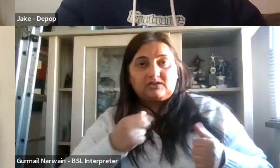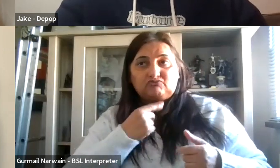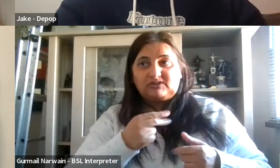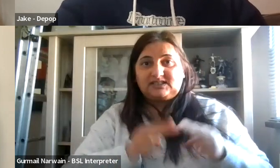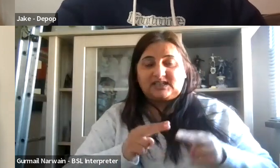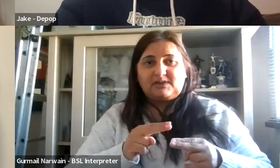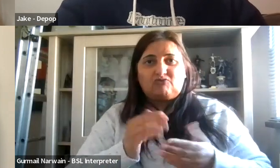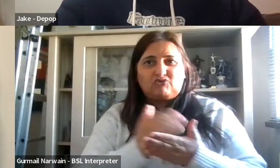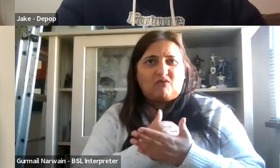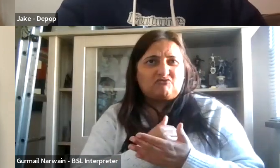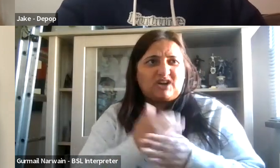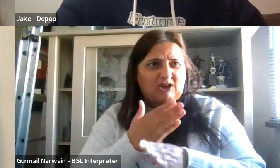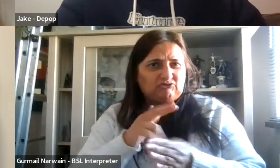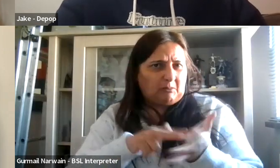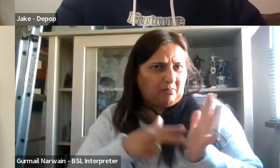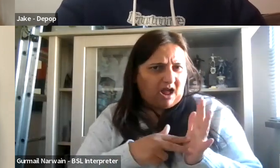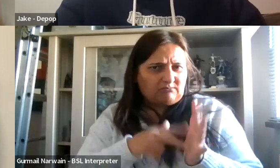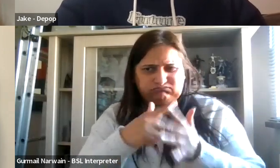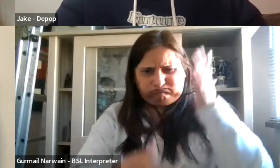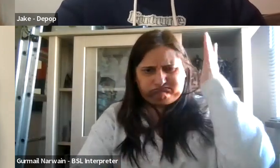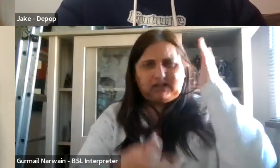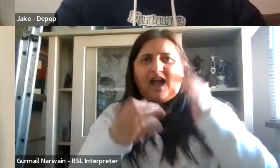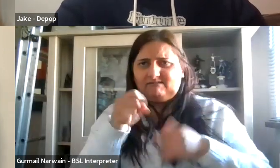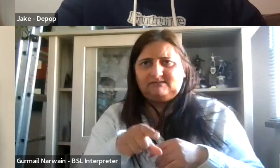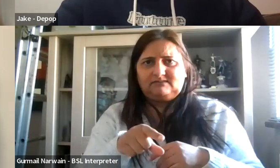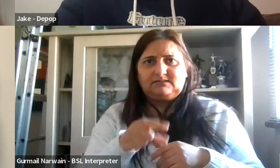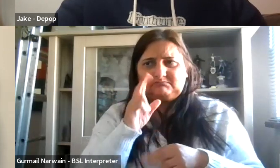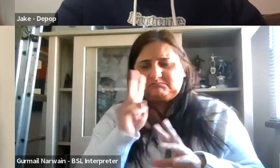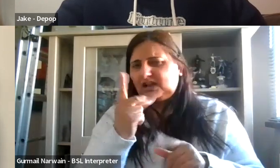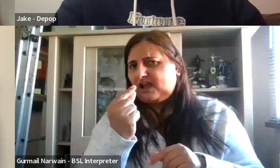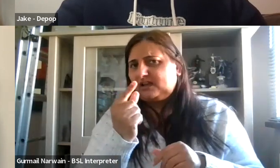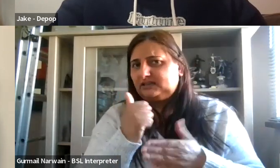plans like loads of different things that we could look at to kind of help, make any